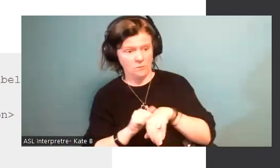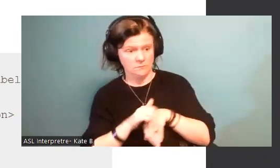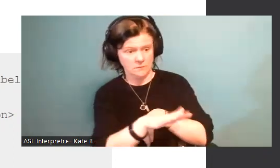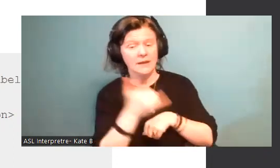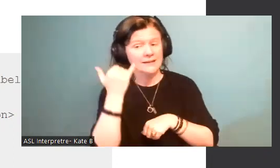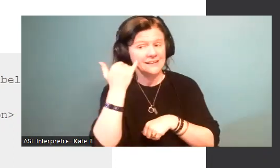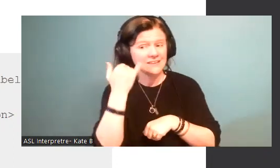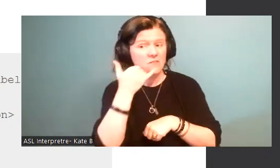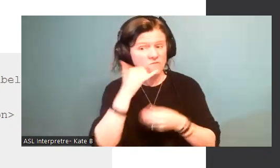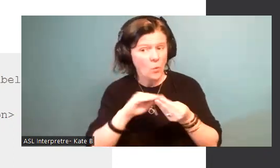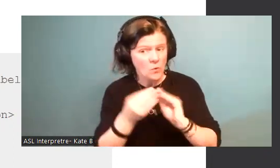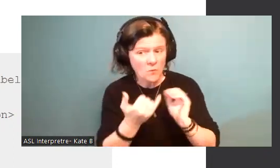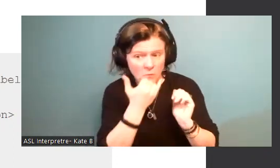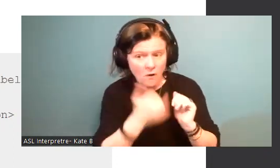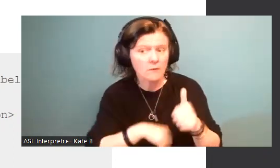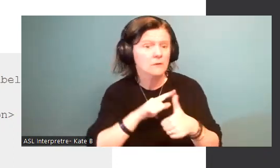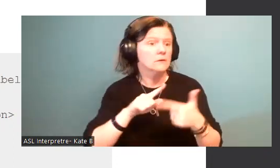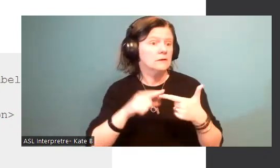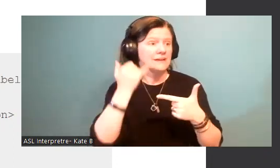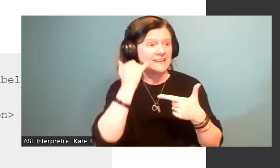relevant, you can hide them. You can use it to